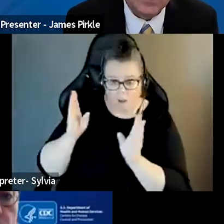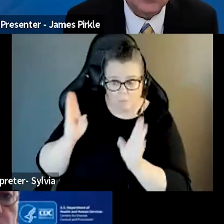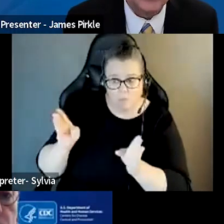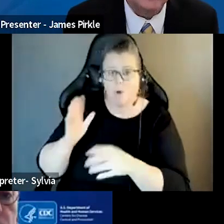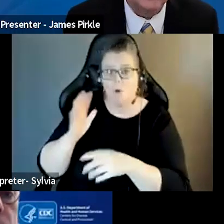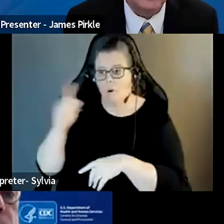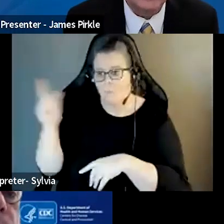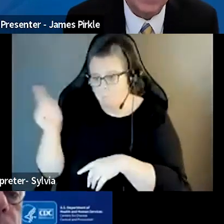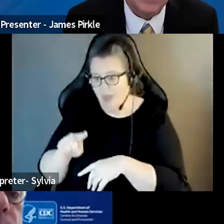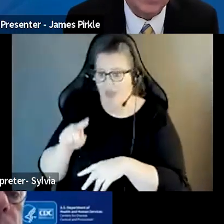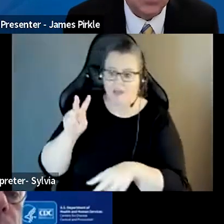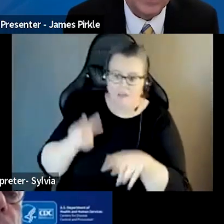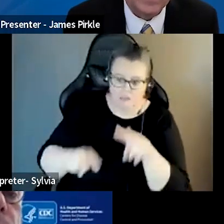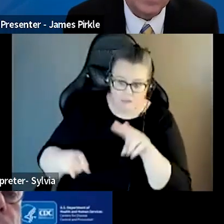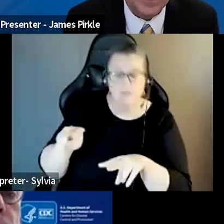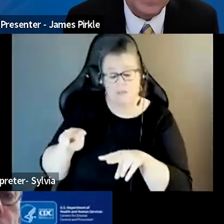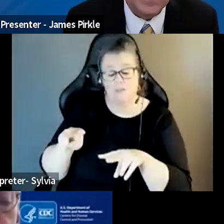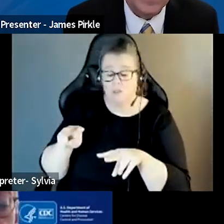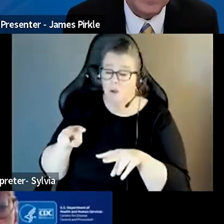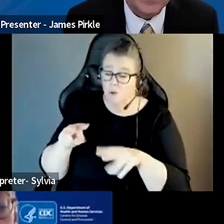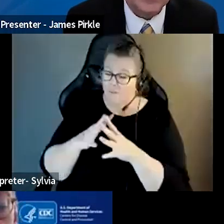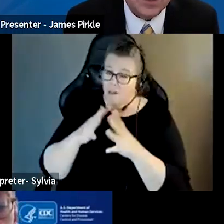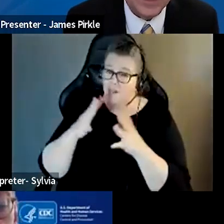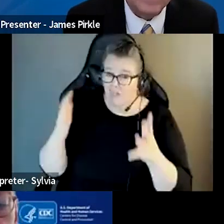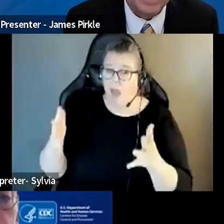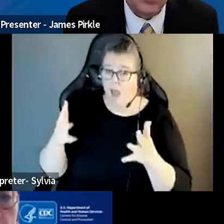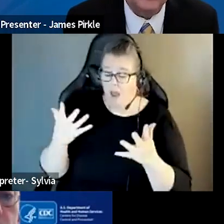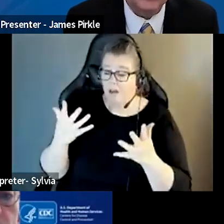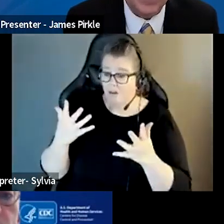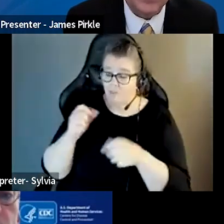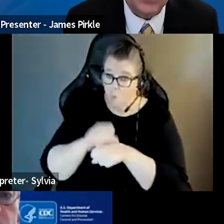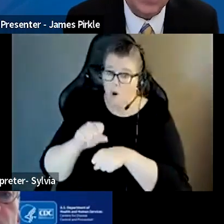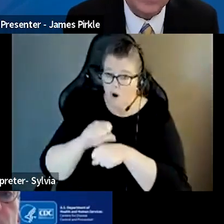So we have a lot of effort going into that. In addition to that, the Office of Laboratory Science